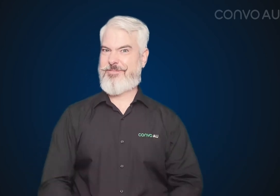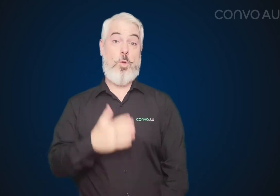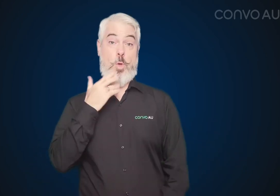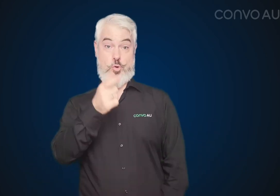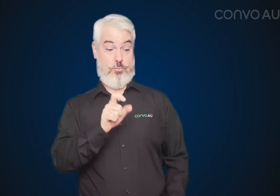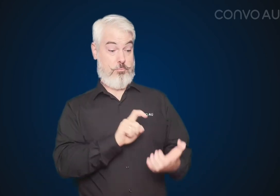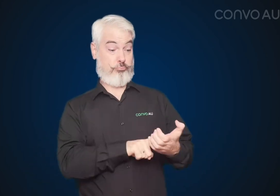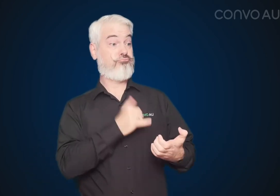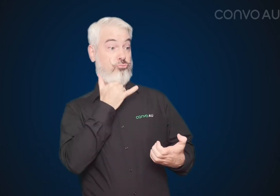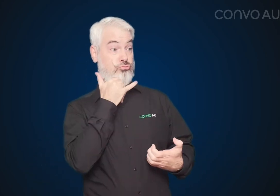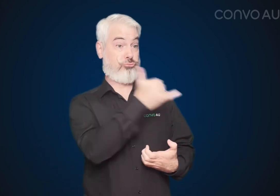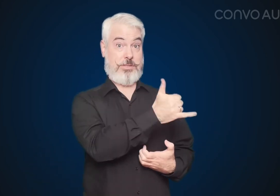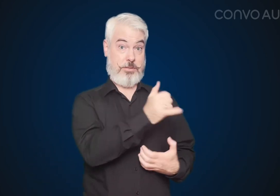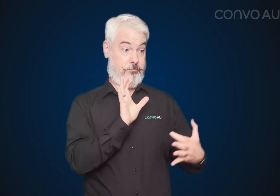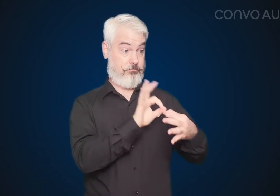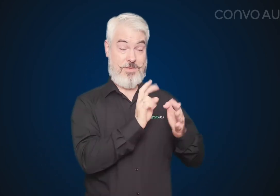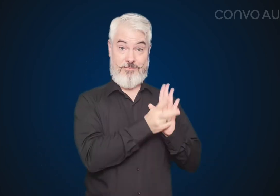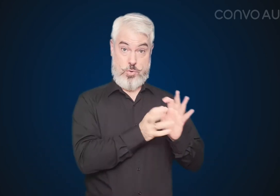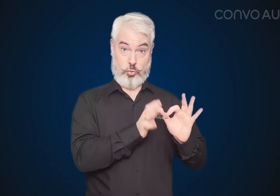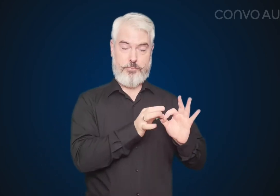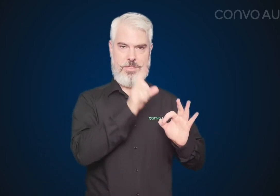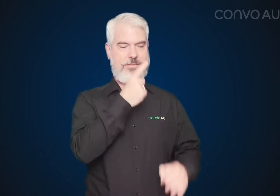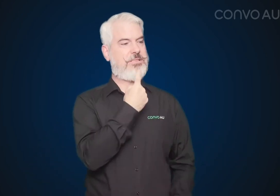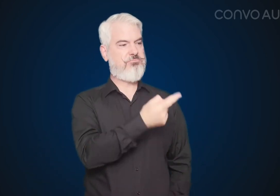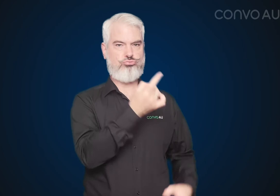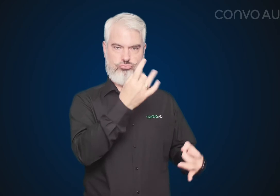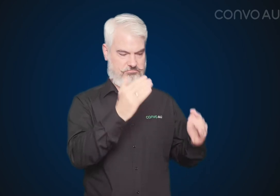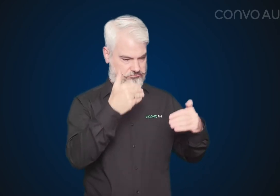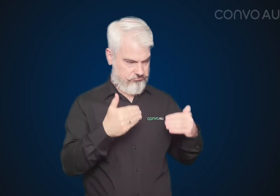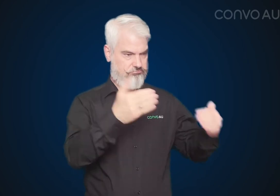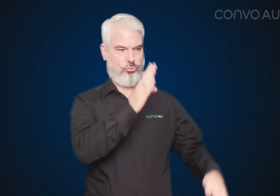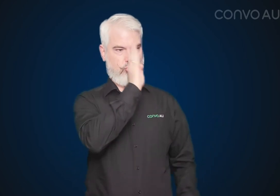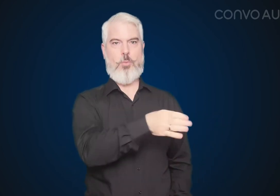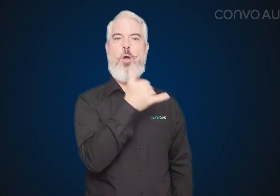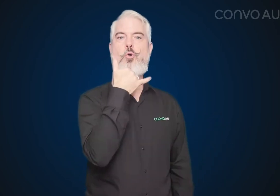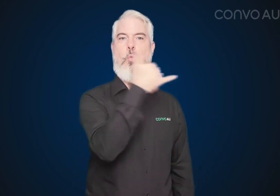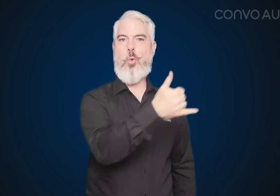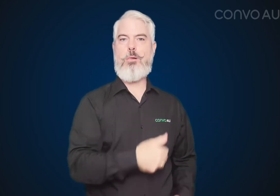You can tell the Video Interpreter to connect now,